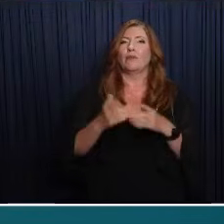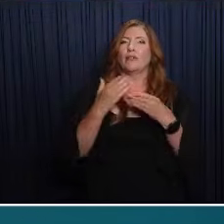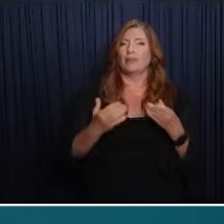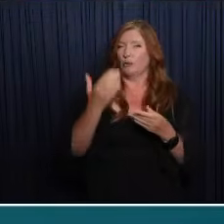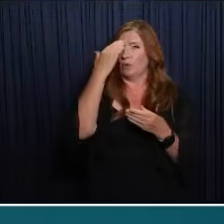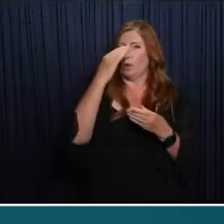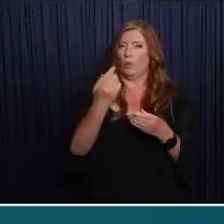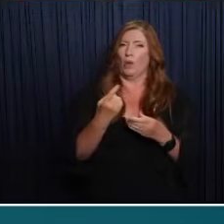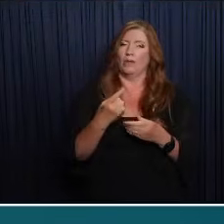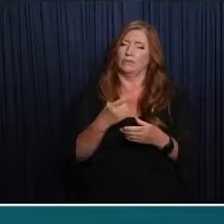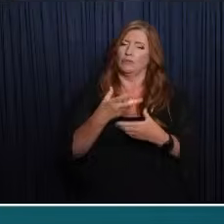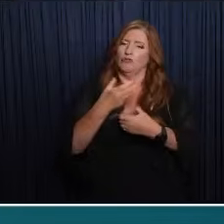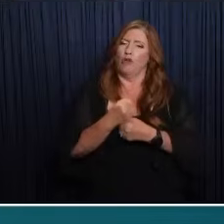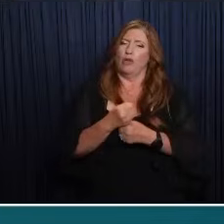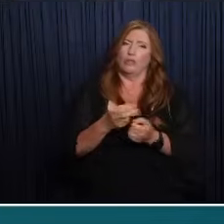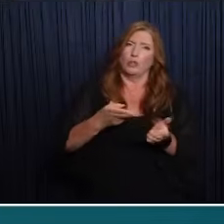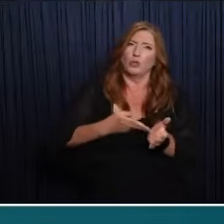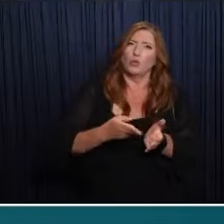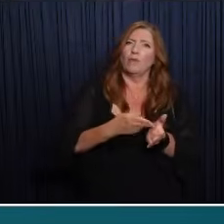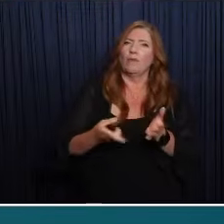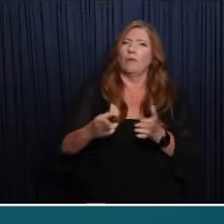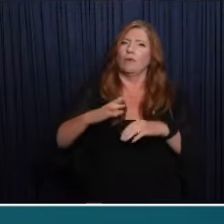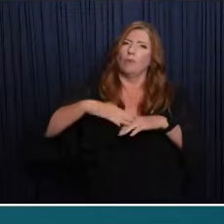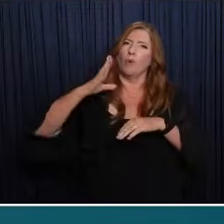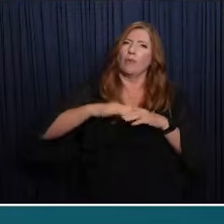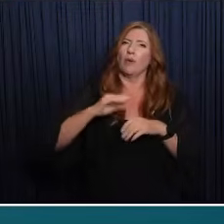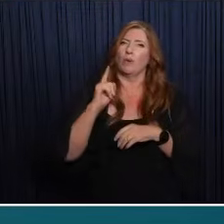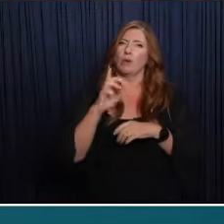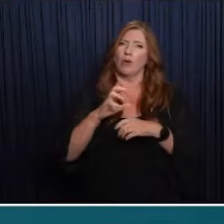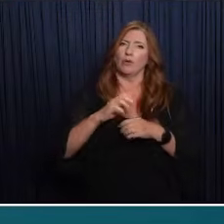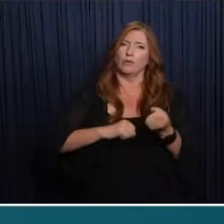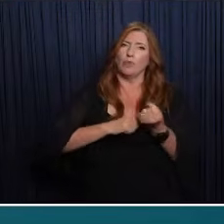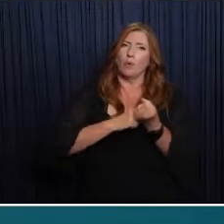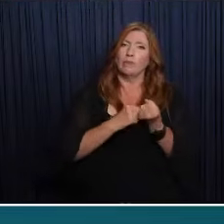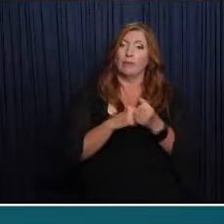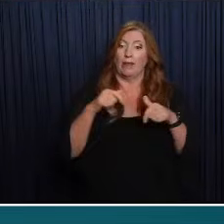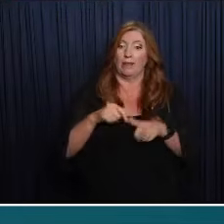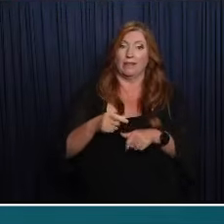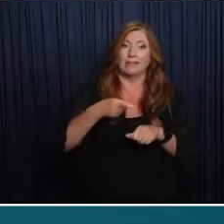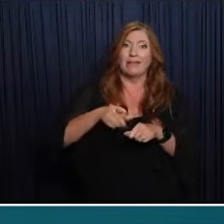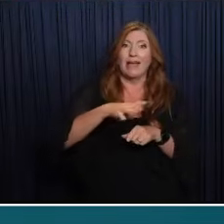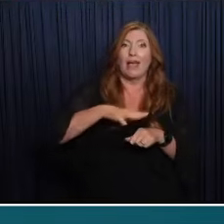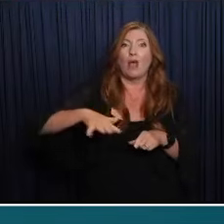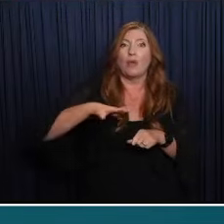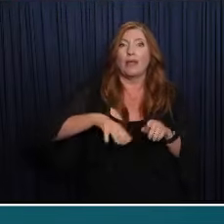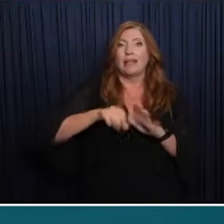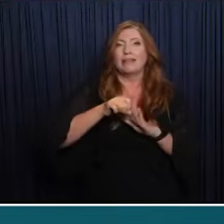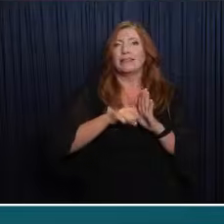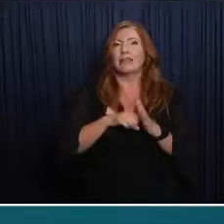REPRESENTATIVE IN THIS DISTRICT. I'M GOING TO GIVE YOU THREE THINGS TO KNOW. NUMBER ONE, TRUST IN